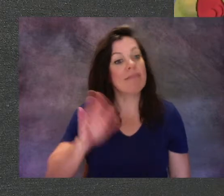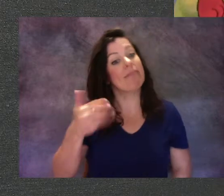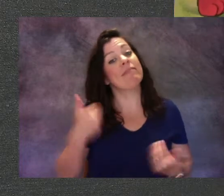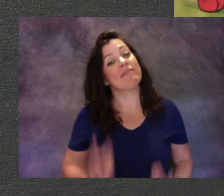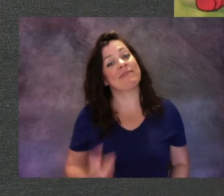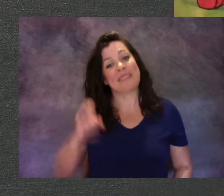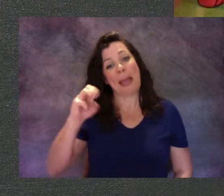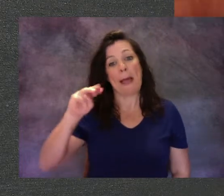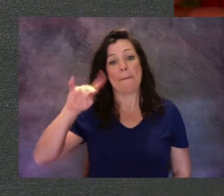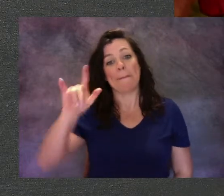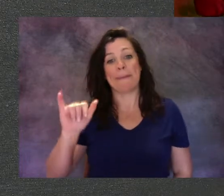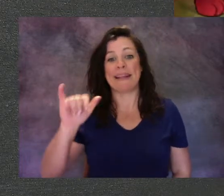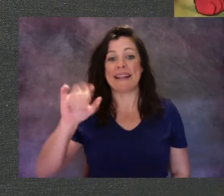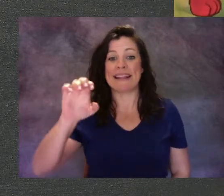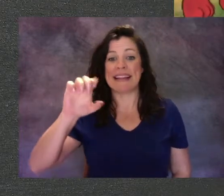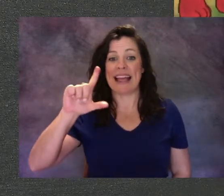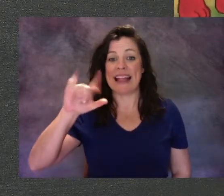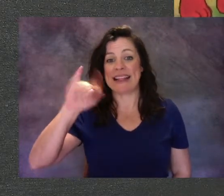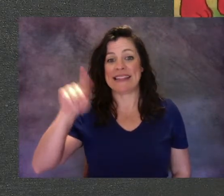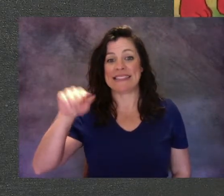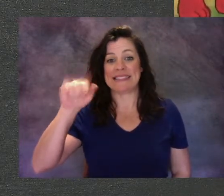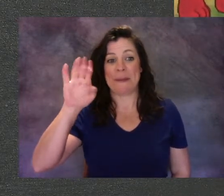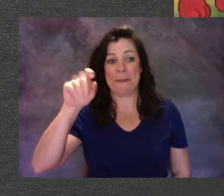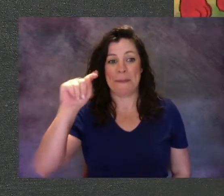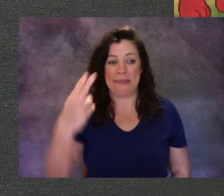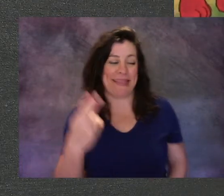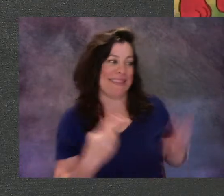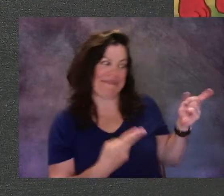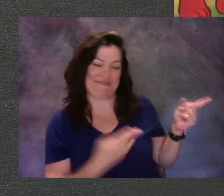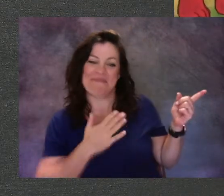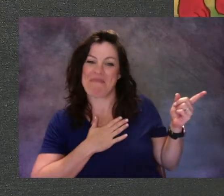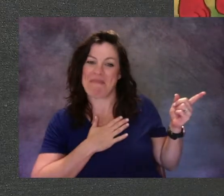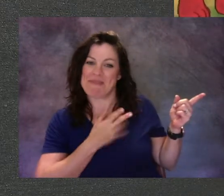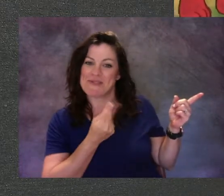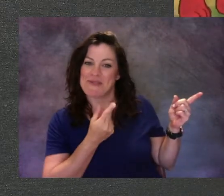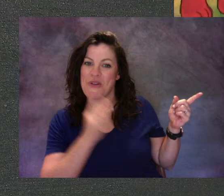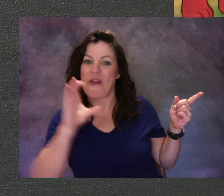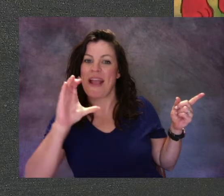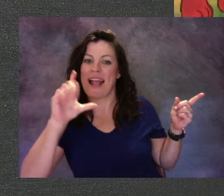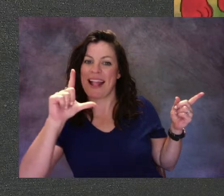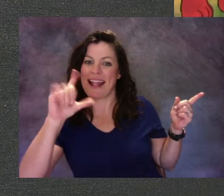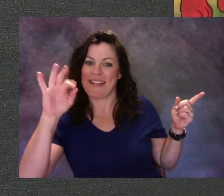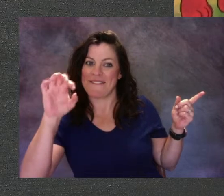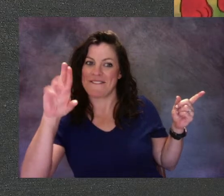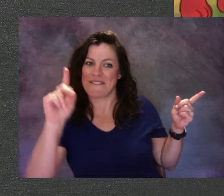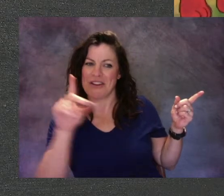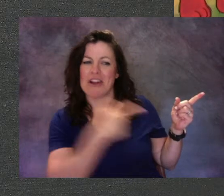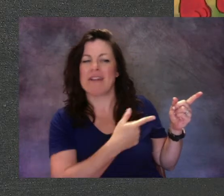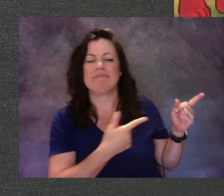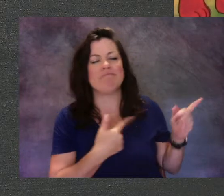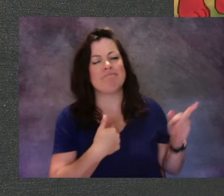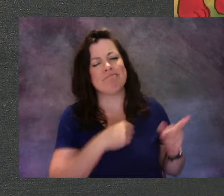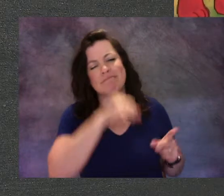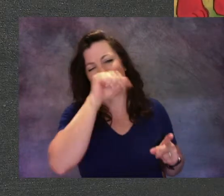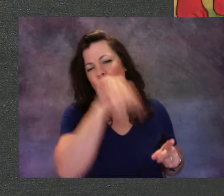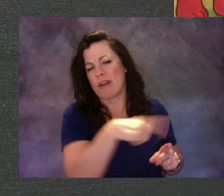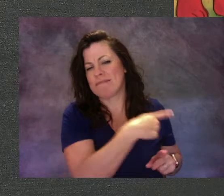I'm Emily Elizabeth. And this is Clifford. Everyone loves Clifford because he has good manners.